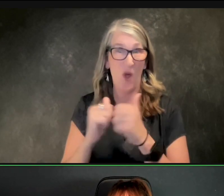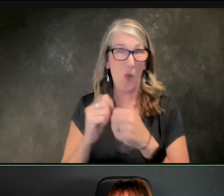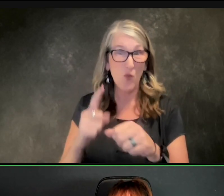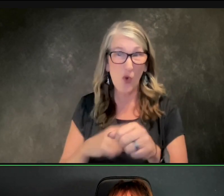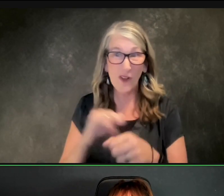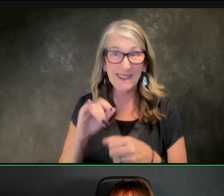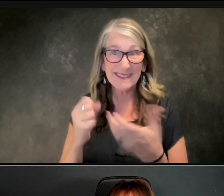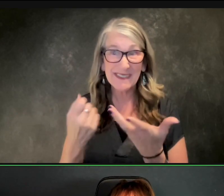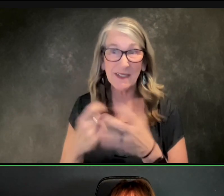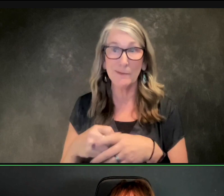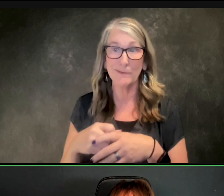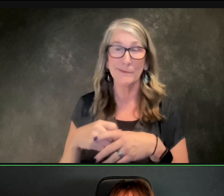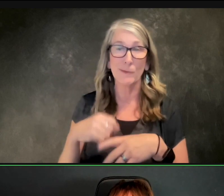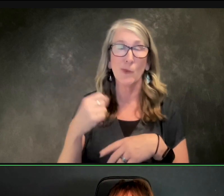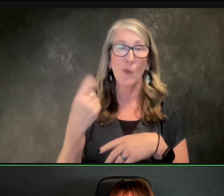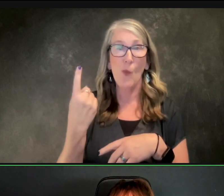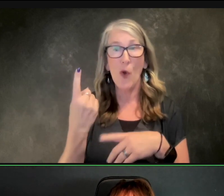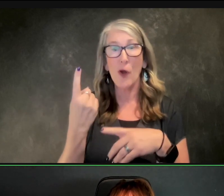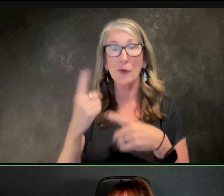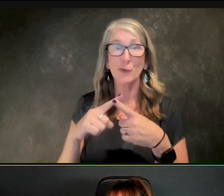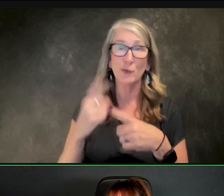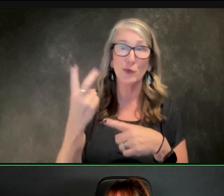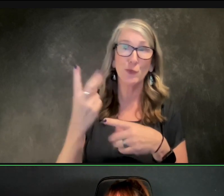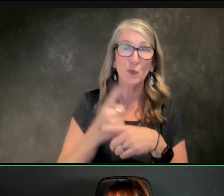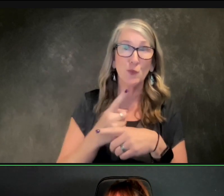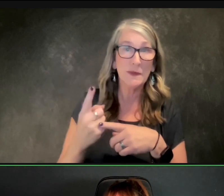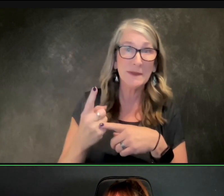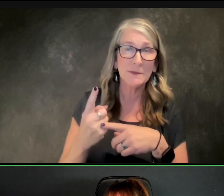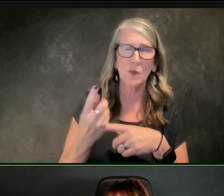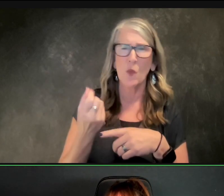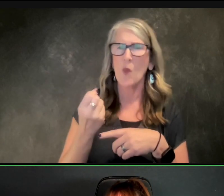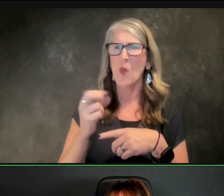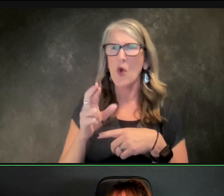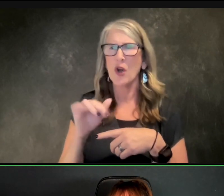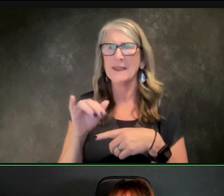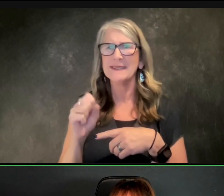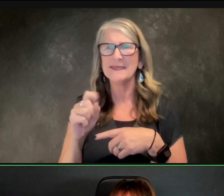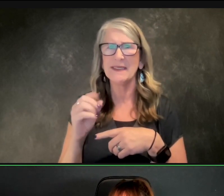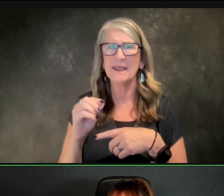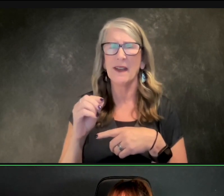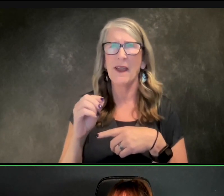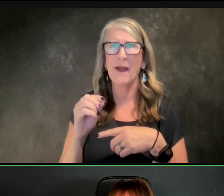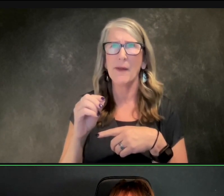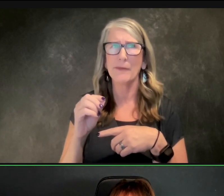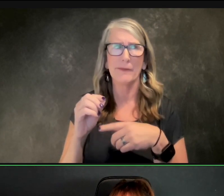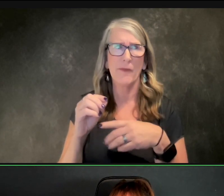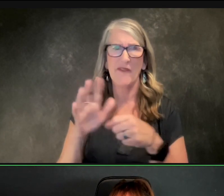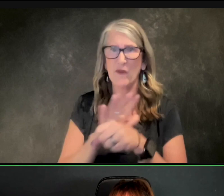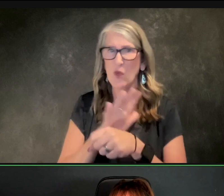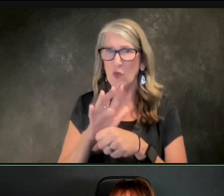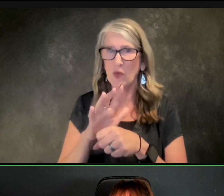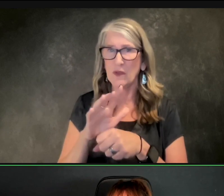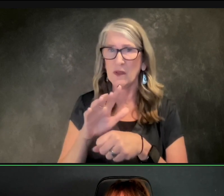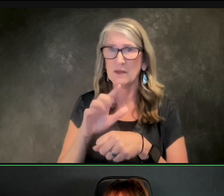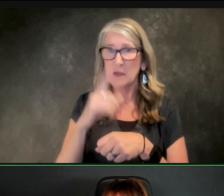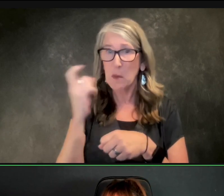Is it something like that where we're close to home? When is it? How long does it last?